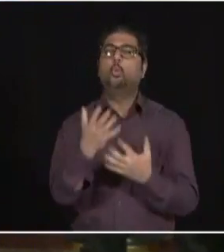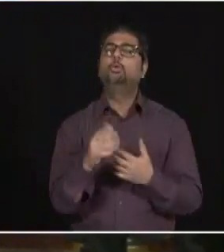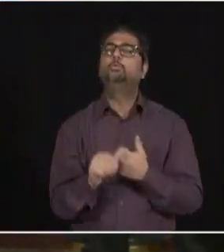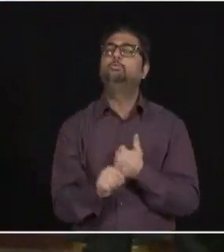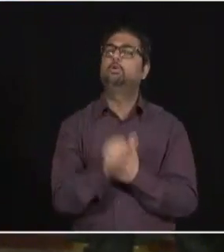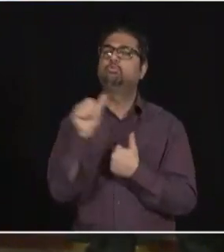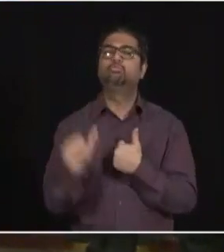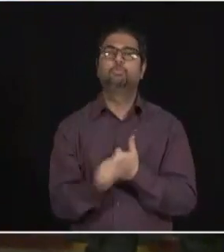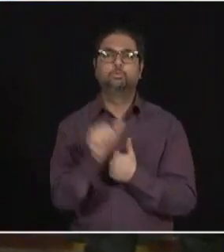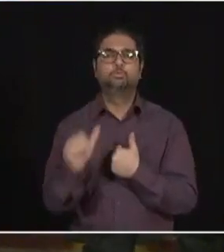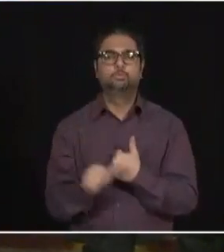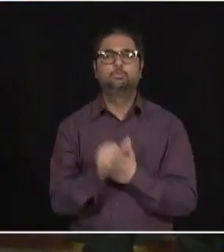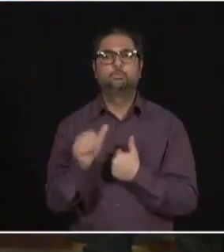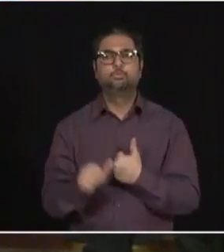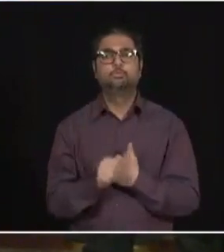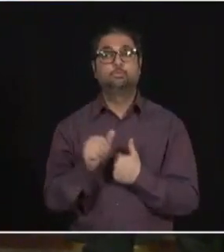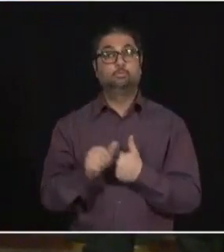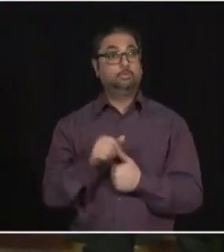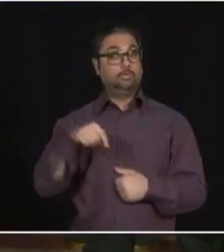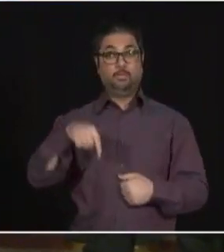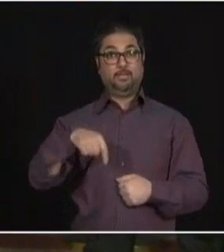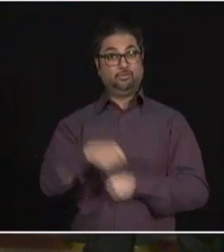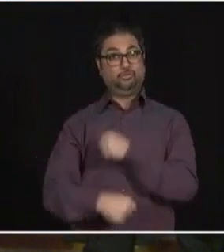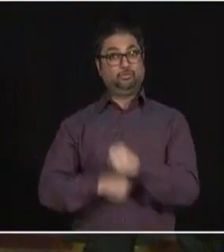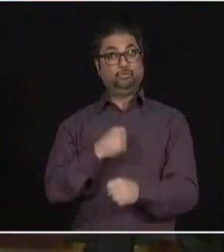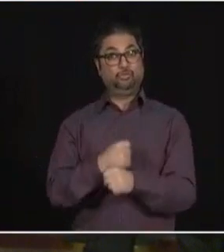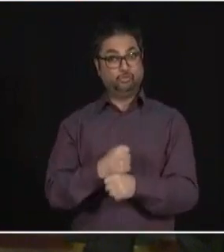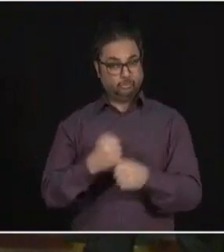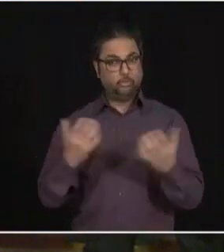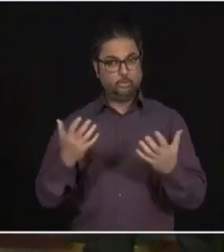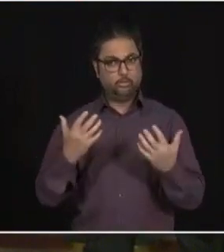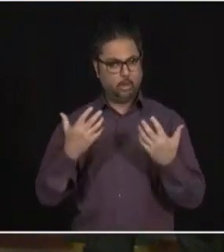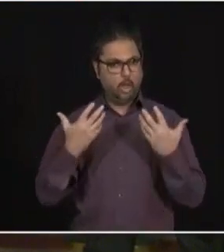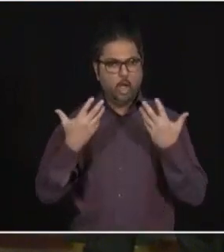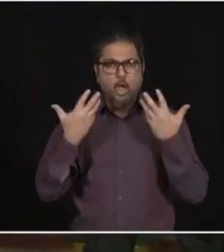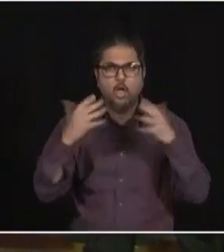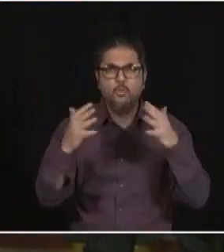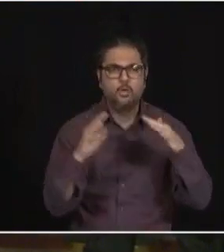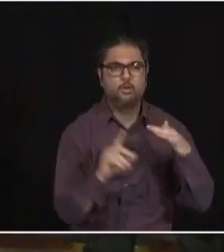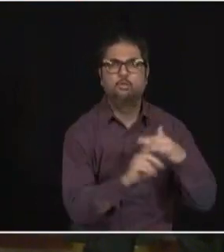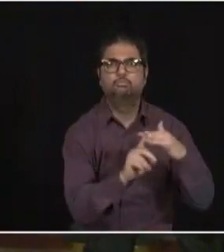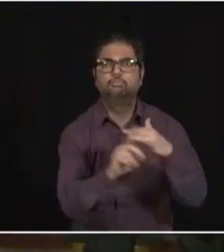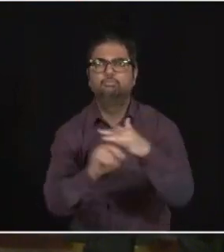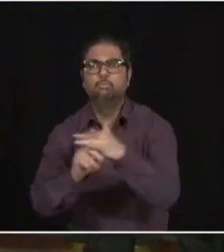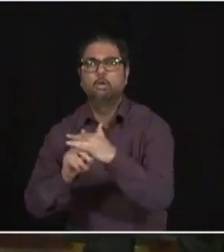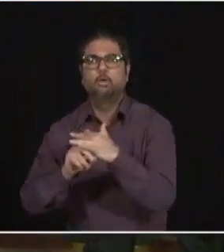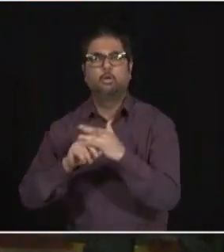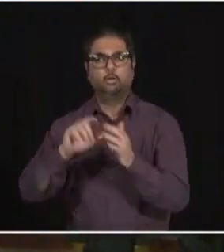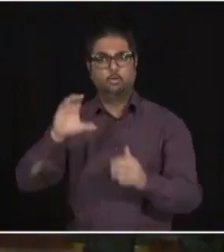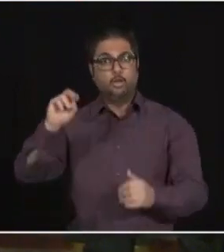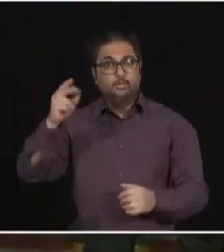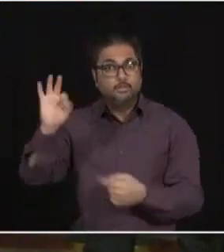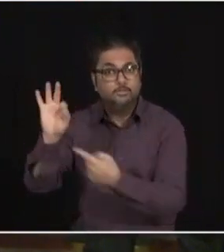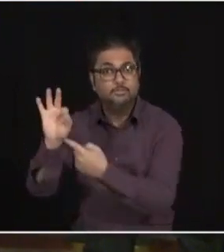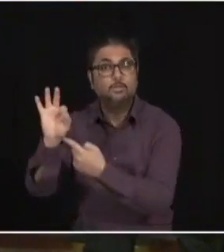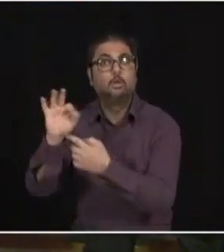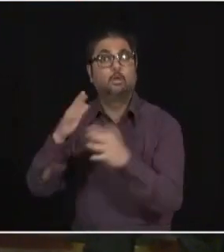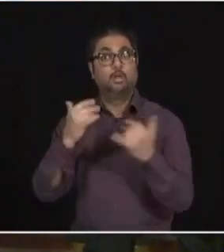we're really for this season. And it's up to us to protect our own. That's why our government has been